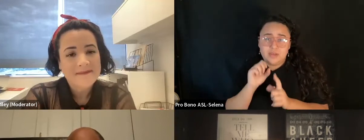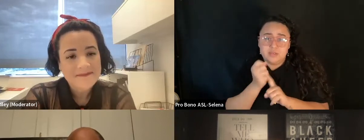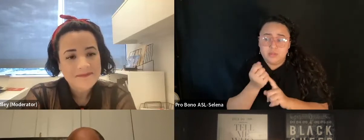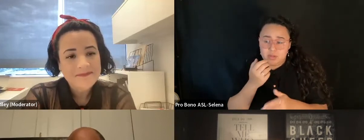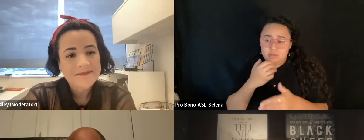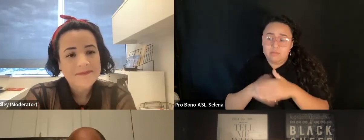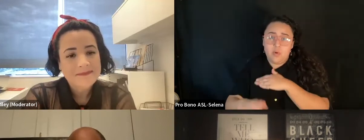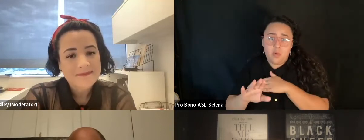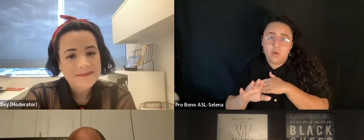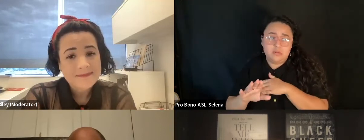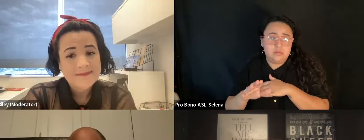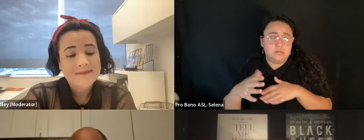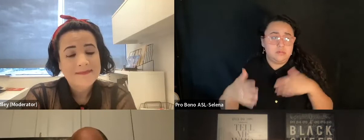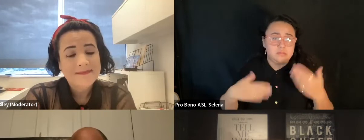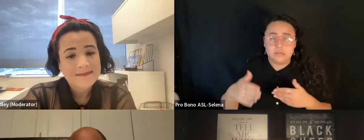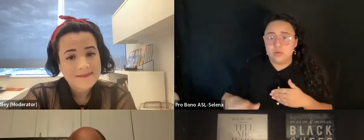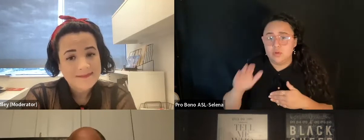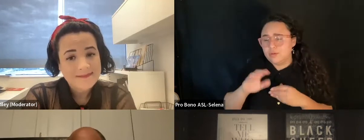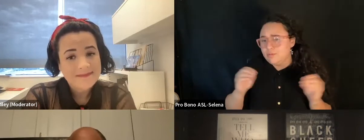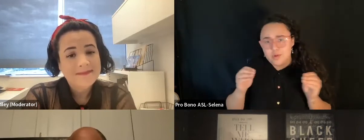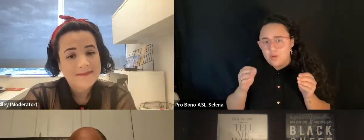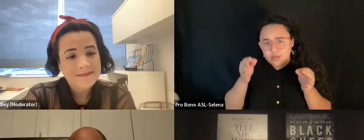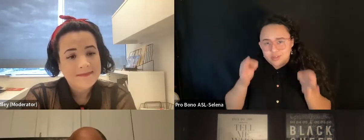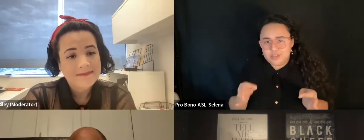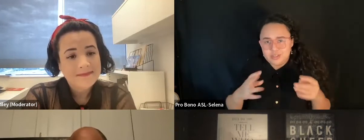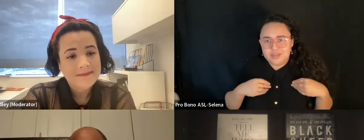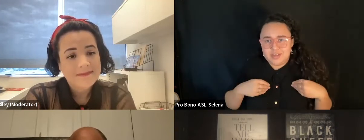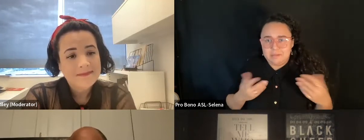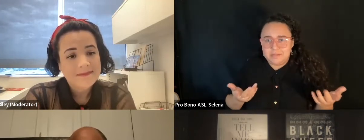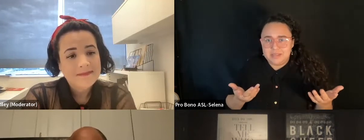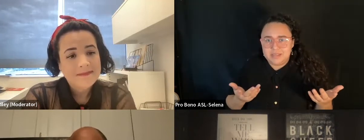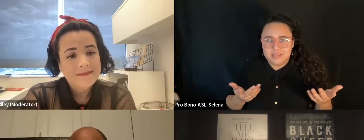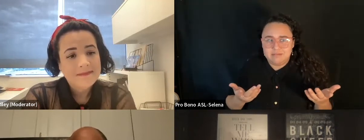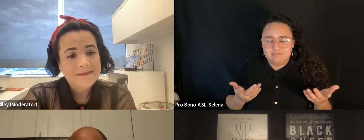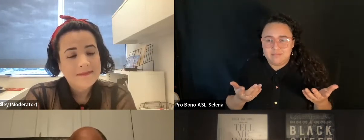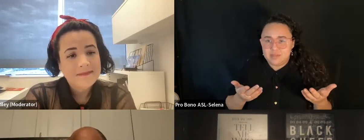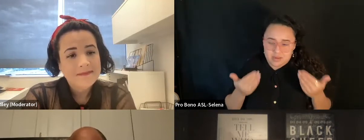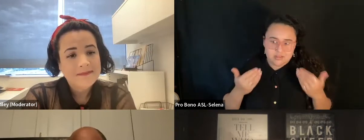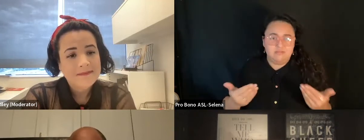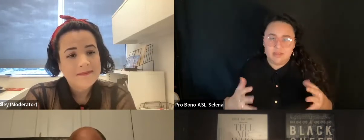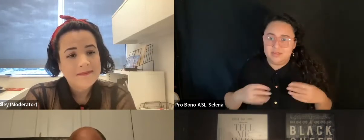And, yeah, so I think it's complicated, isn't it?